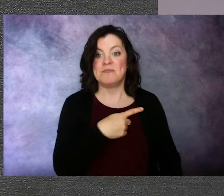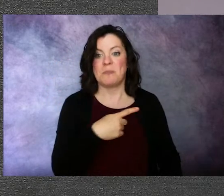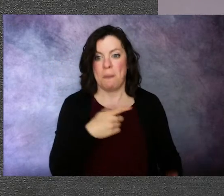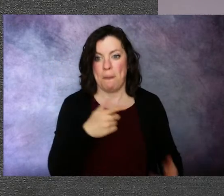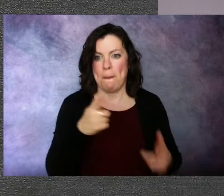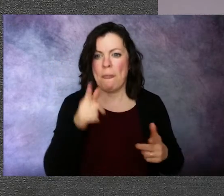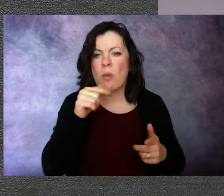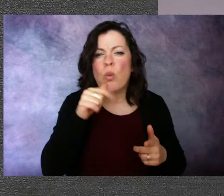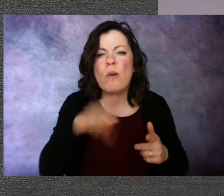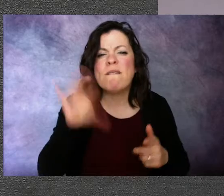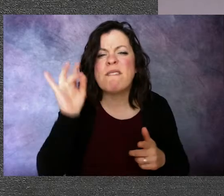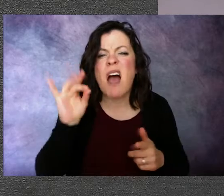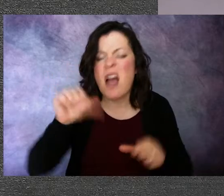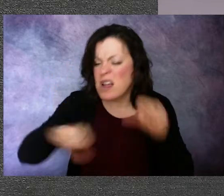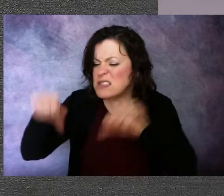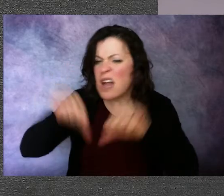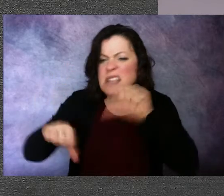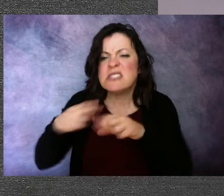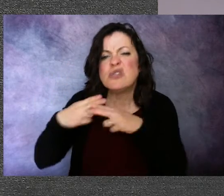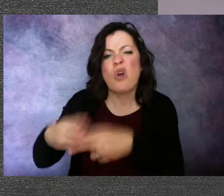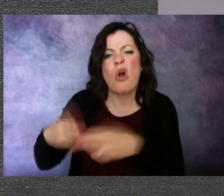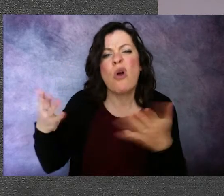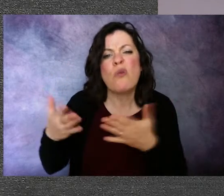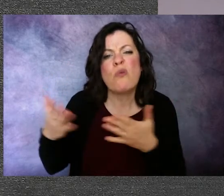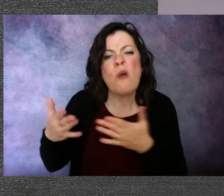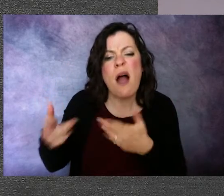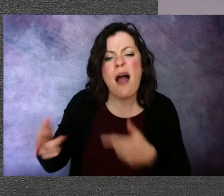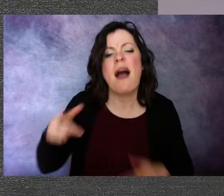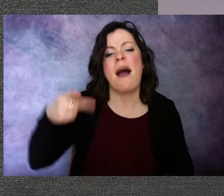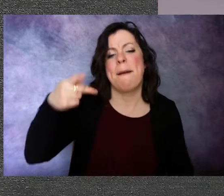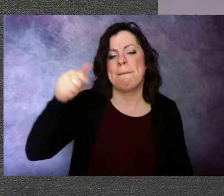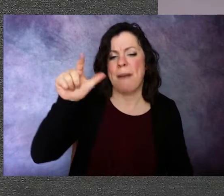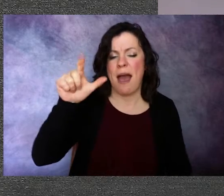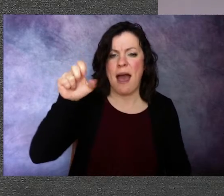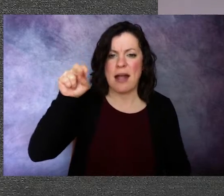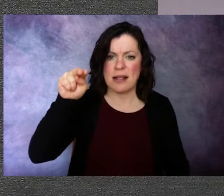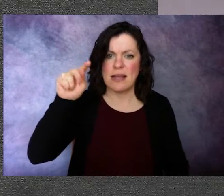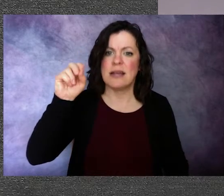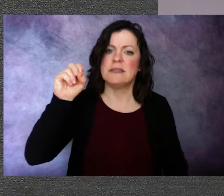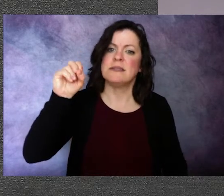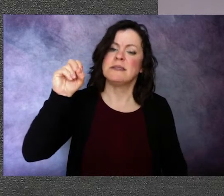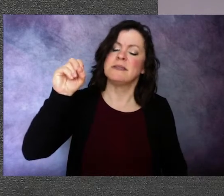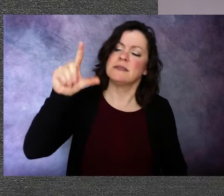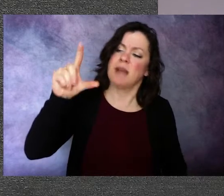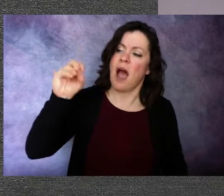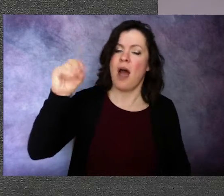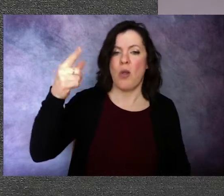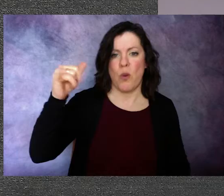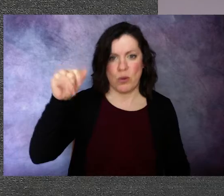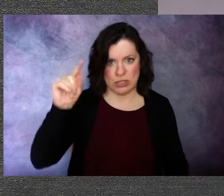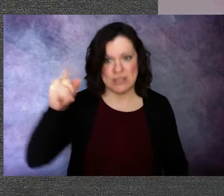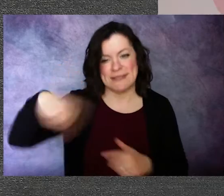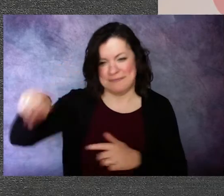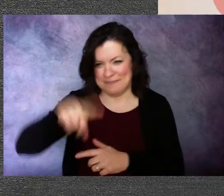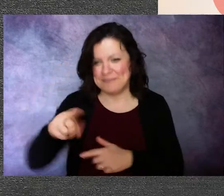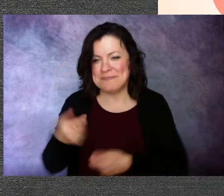Can you say paleontologist? Awesome, that's a big, long word. And we're gonna see how they dig up their bones